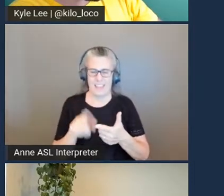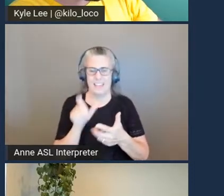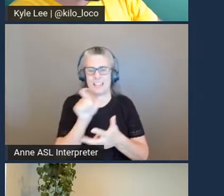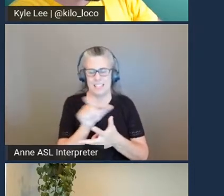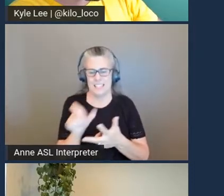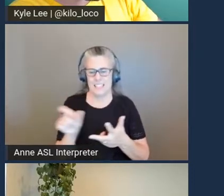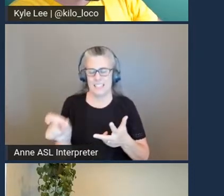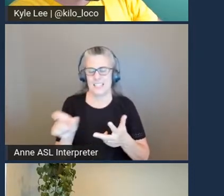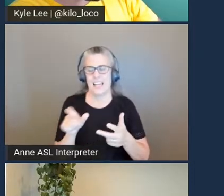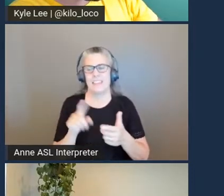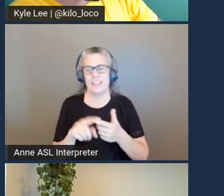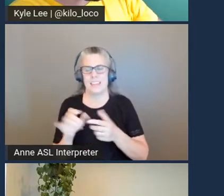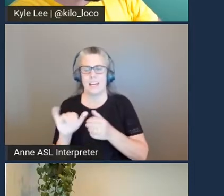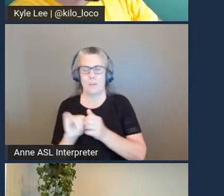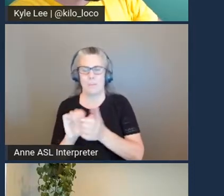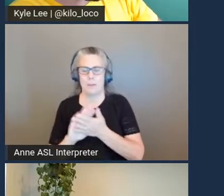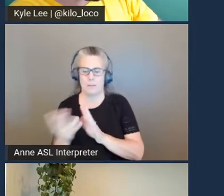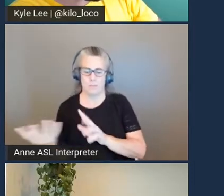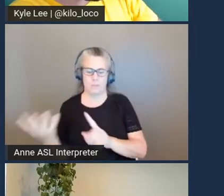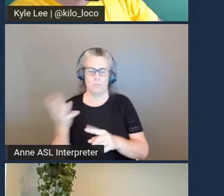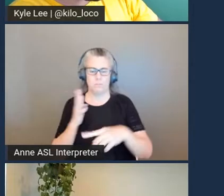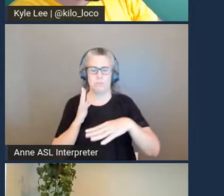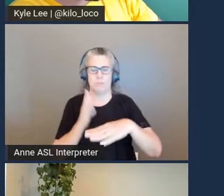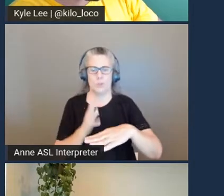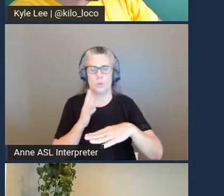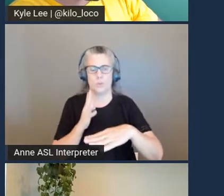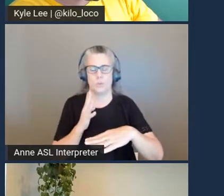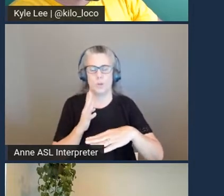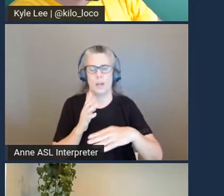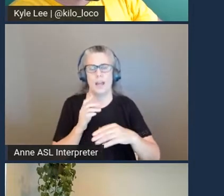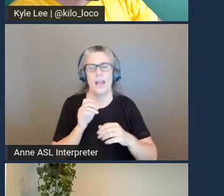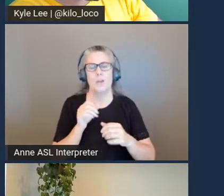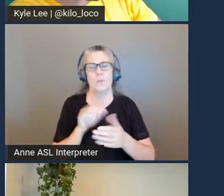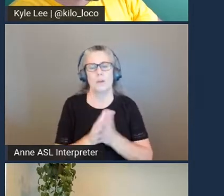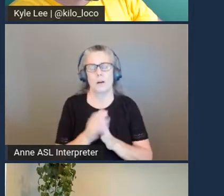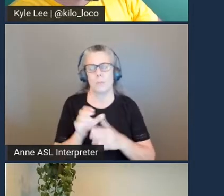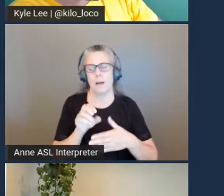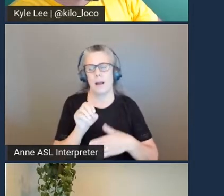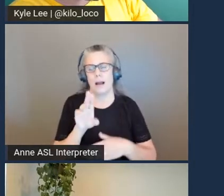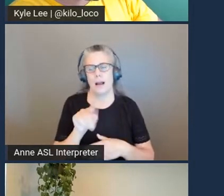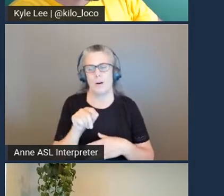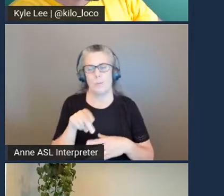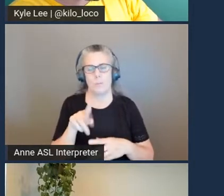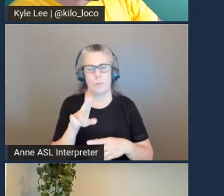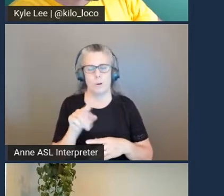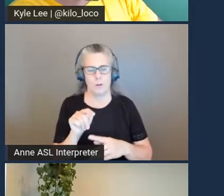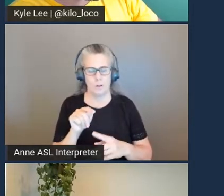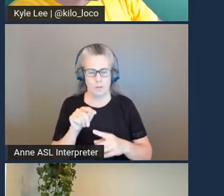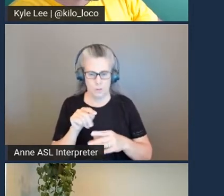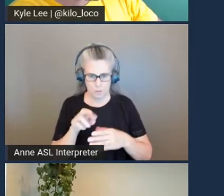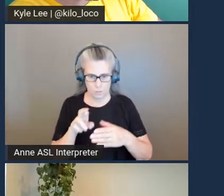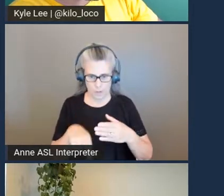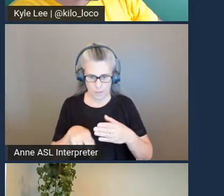And immediately you get an output location with the location of the way it's gonna put the decide back